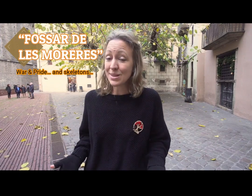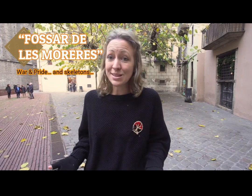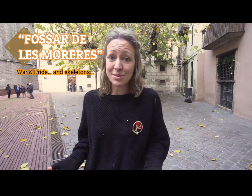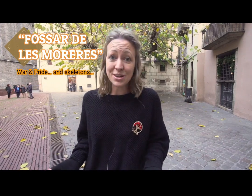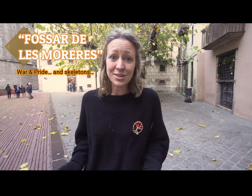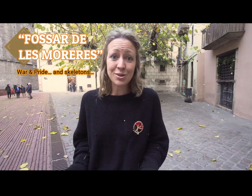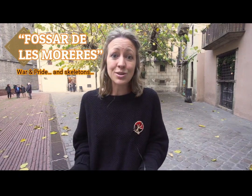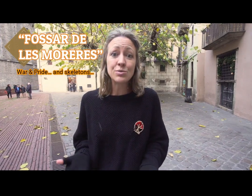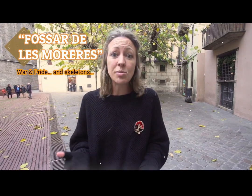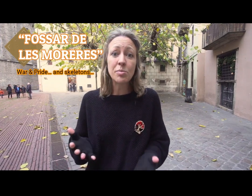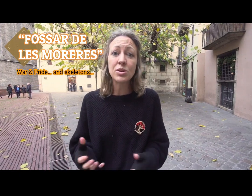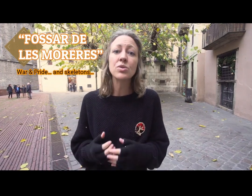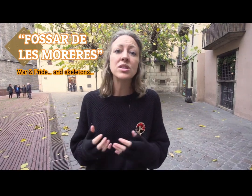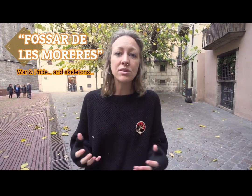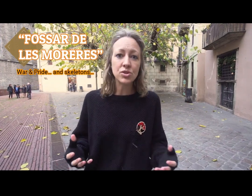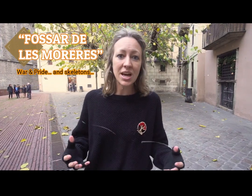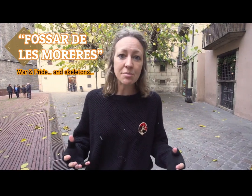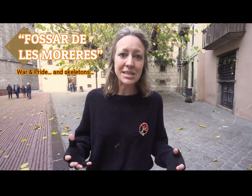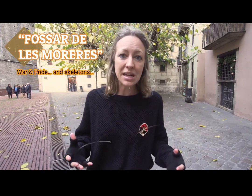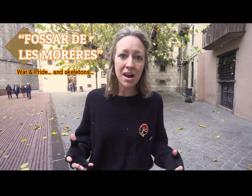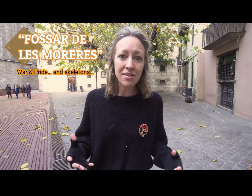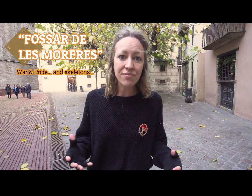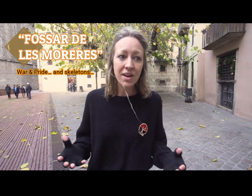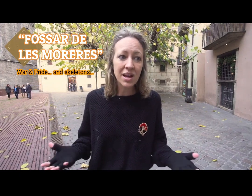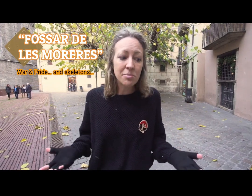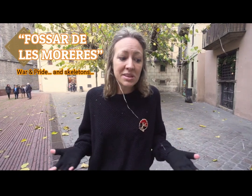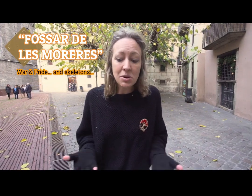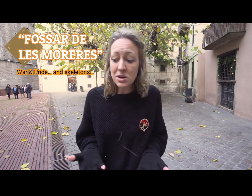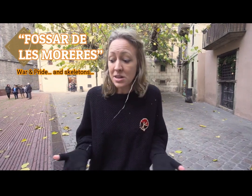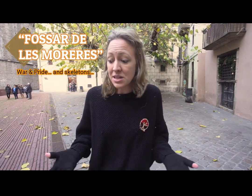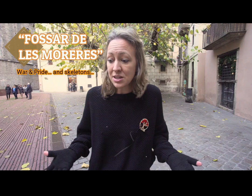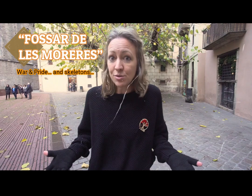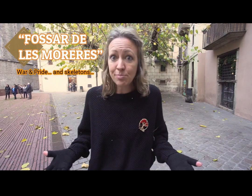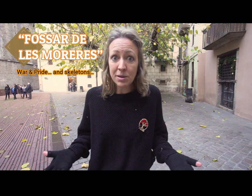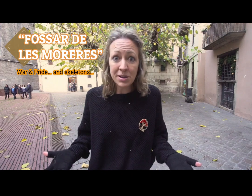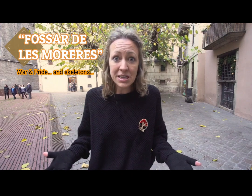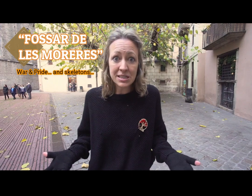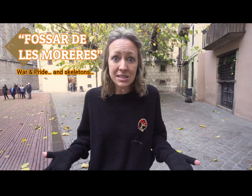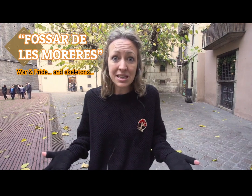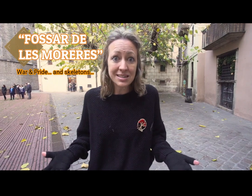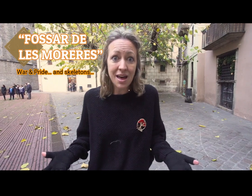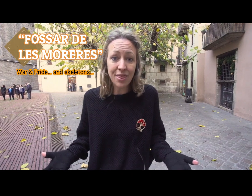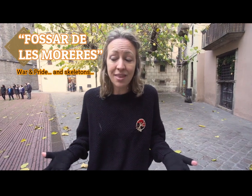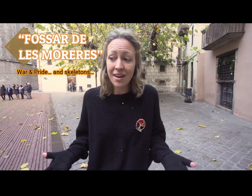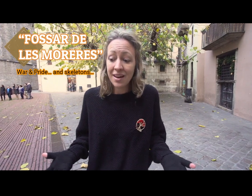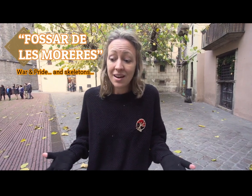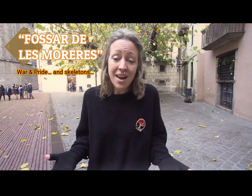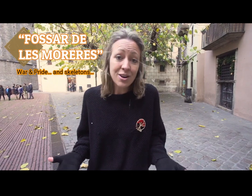So these were people who were huge enemies in life... but they were bed buddies in death!